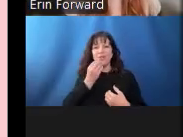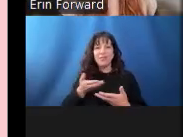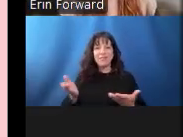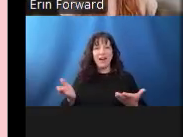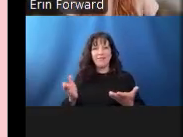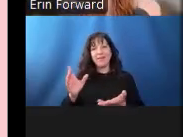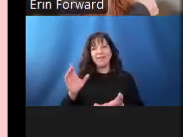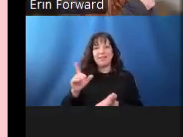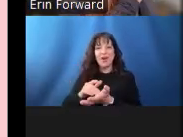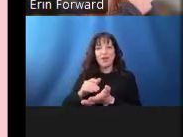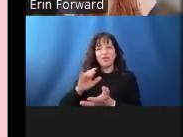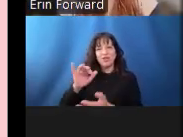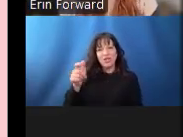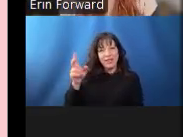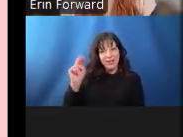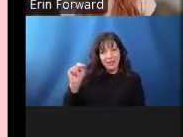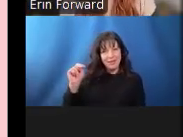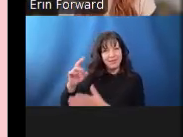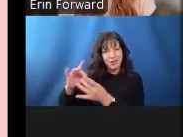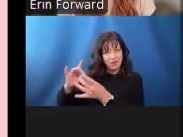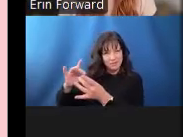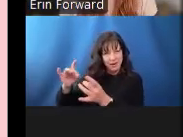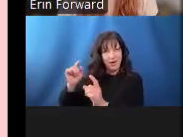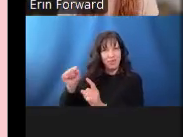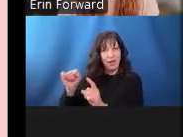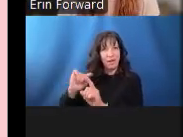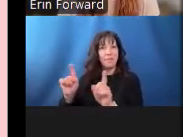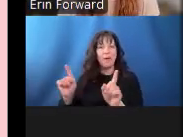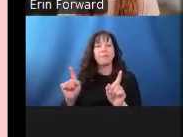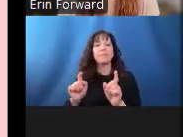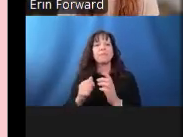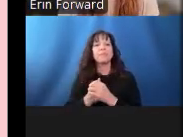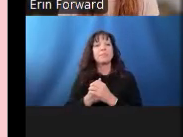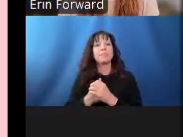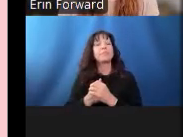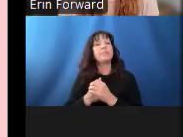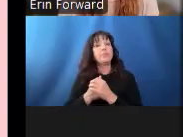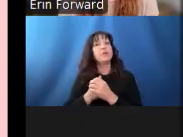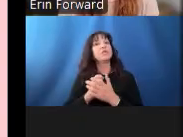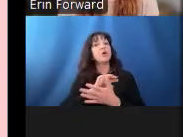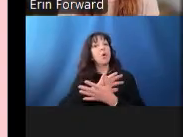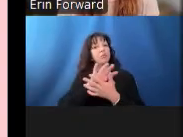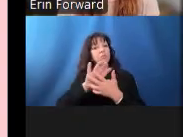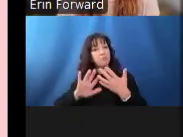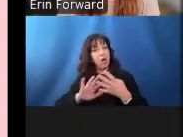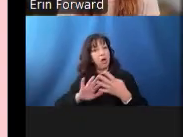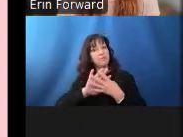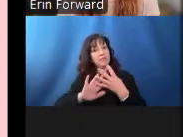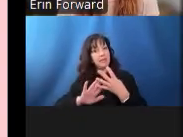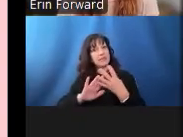Bordeaux talks about. So keeping all of those in mind is really